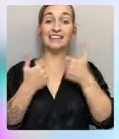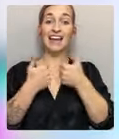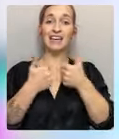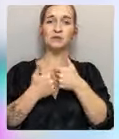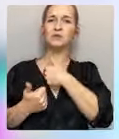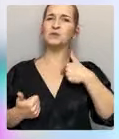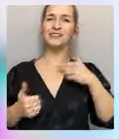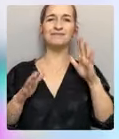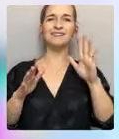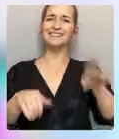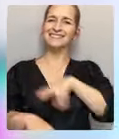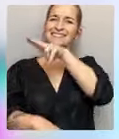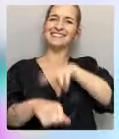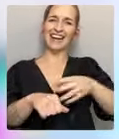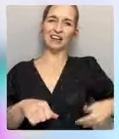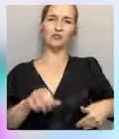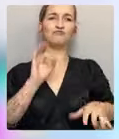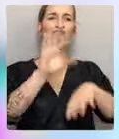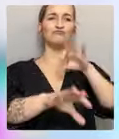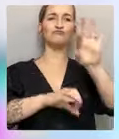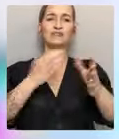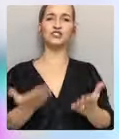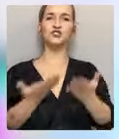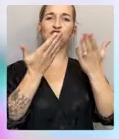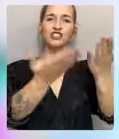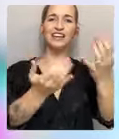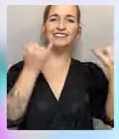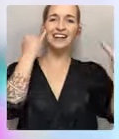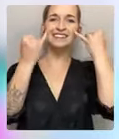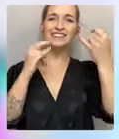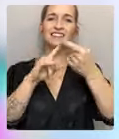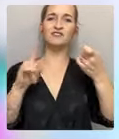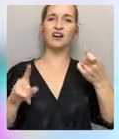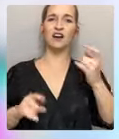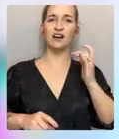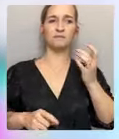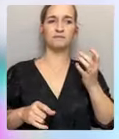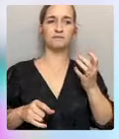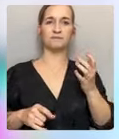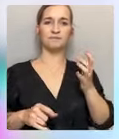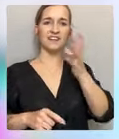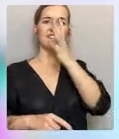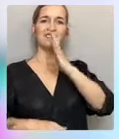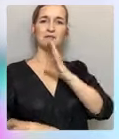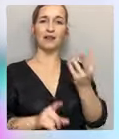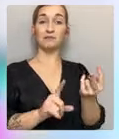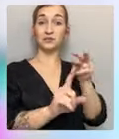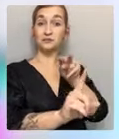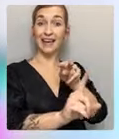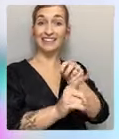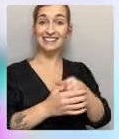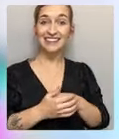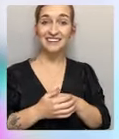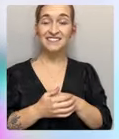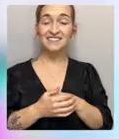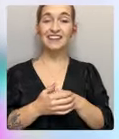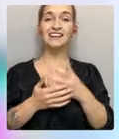we naturally, you know, give suggestions or ideas from our, as a female player, basically.